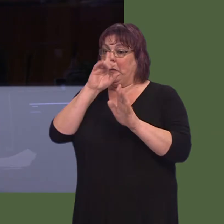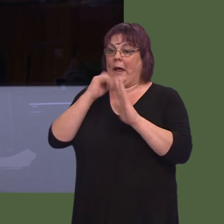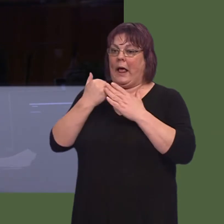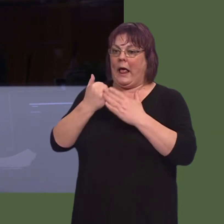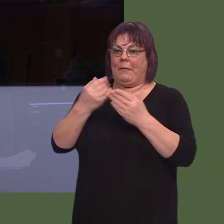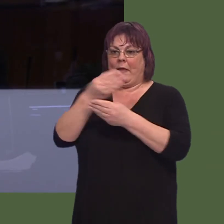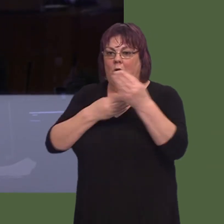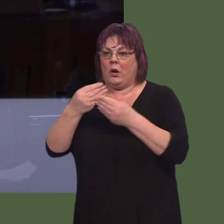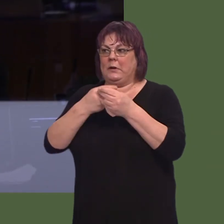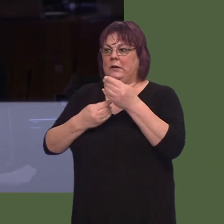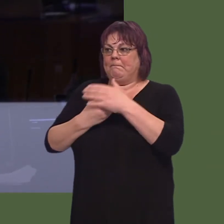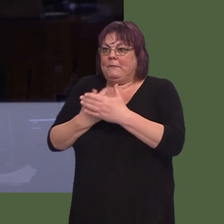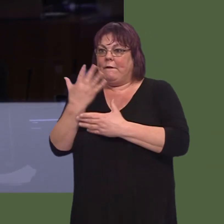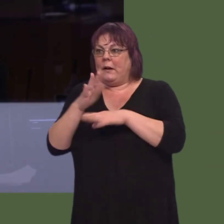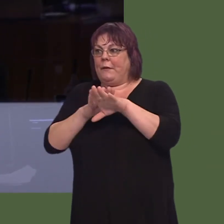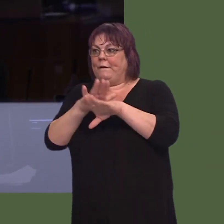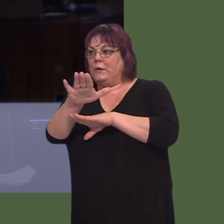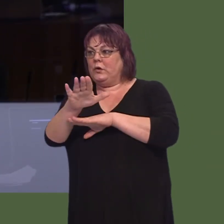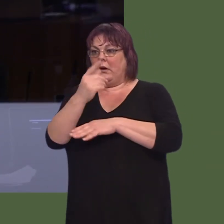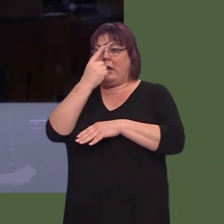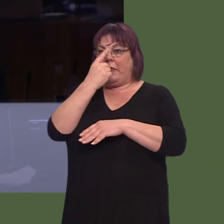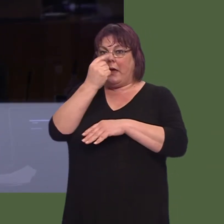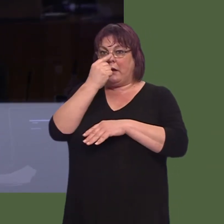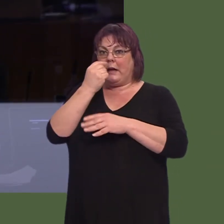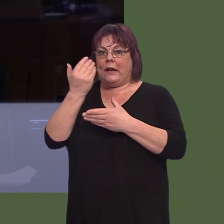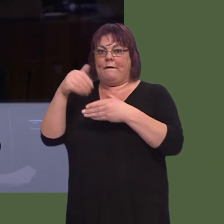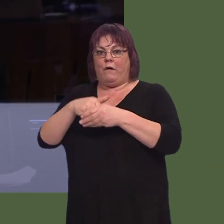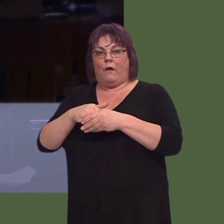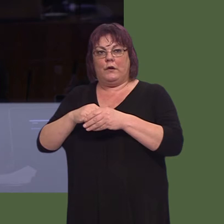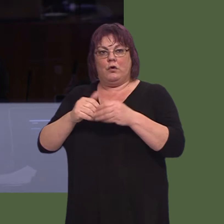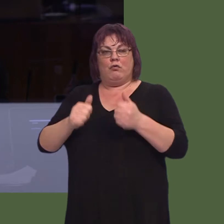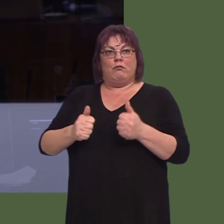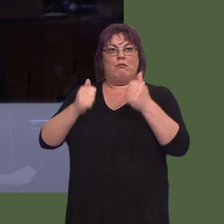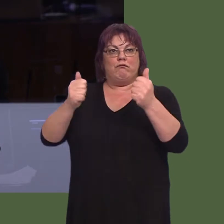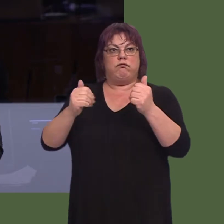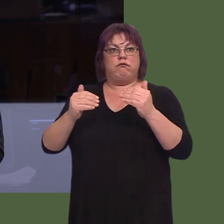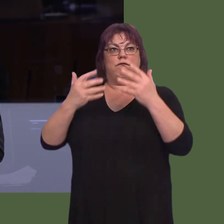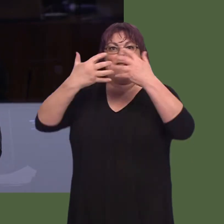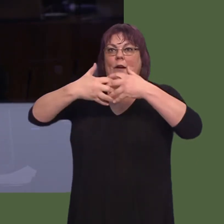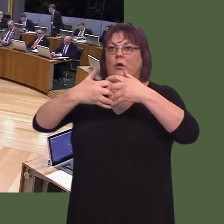to make sure that the economy is developed in the future in a way that is developing the high-tech sector and the areas that Lee Waters mentioned?